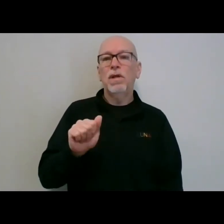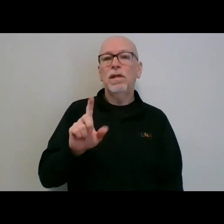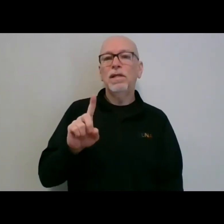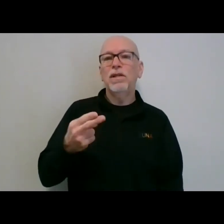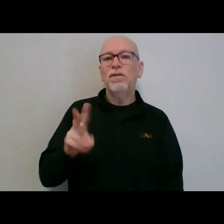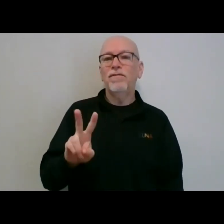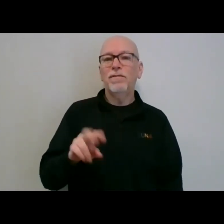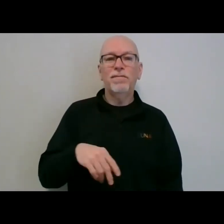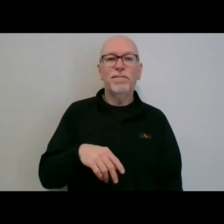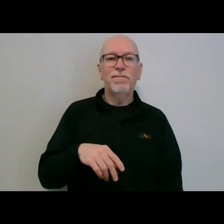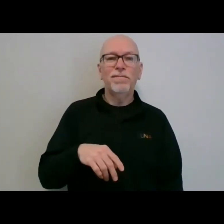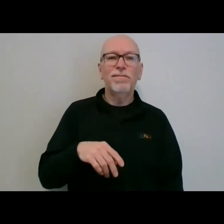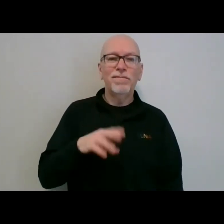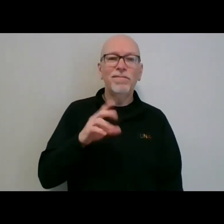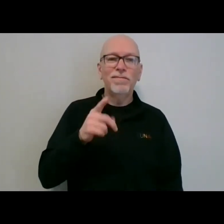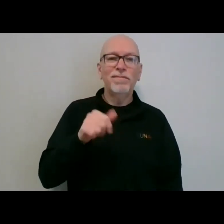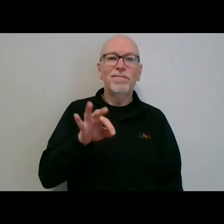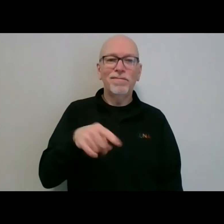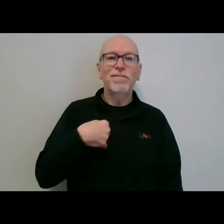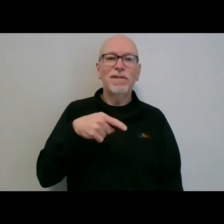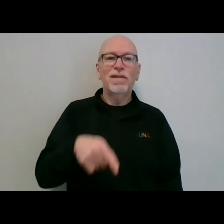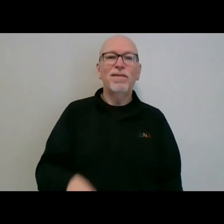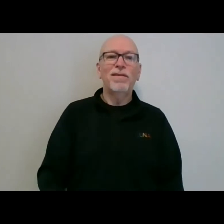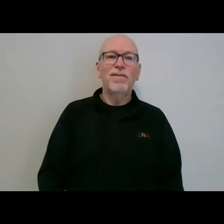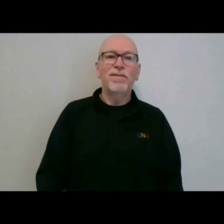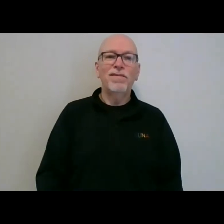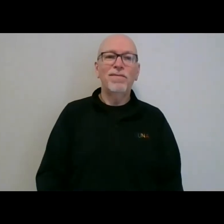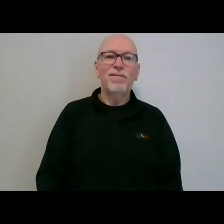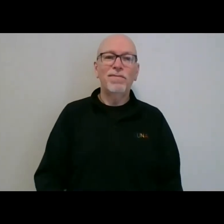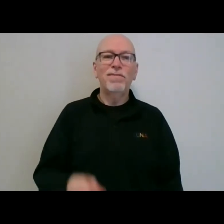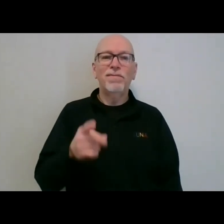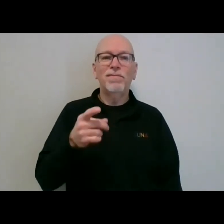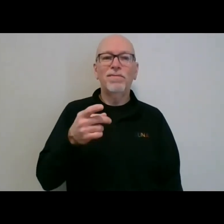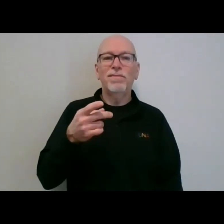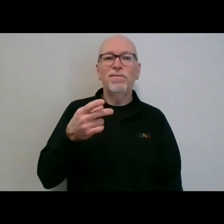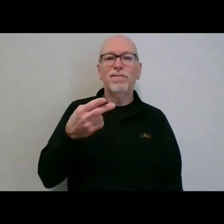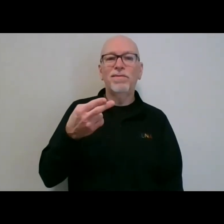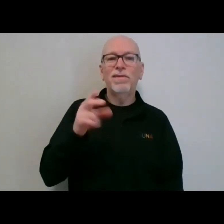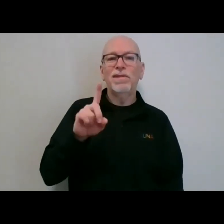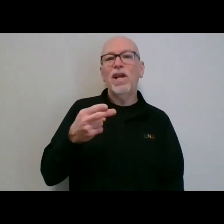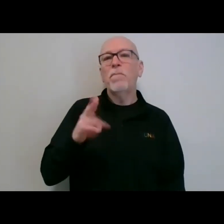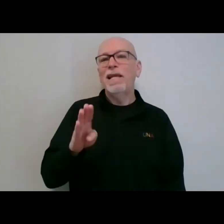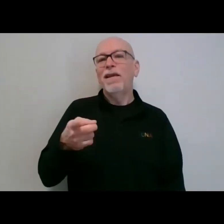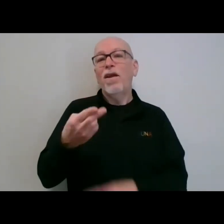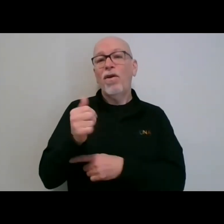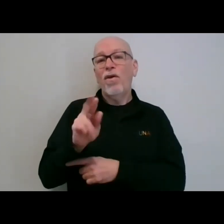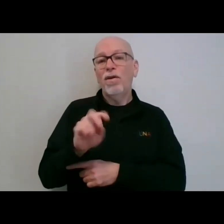So if you just searched for that, you can find me there. I know that Hartzell-Baird is a very long name to spell.